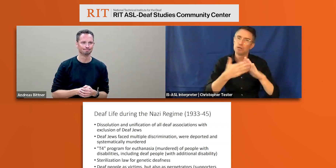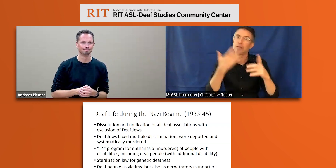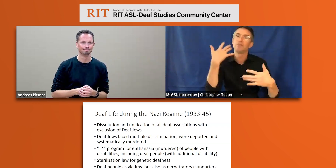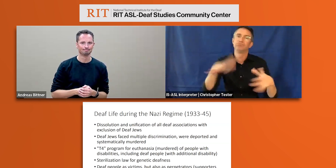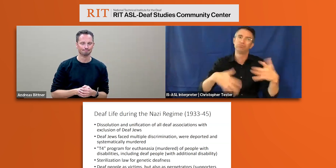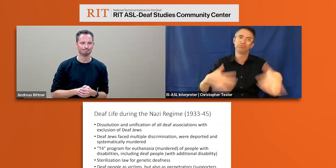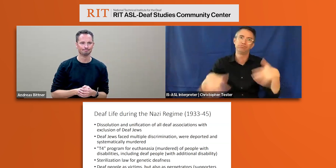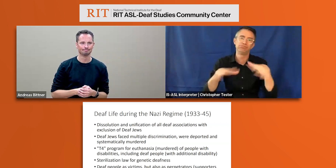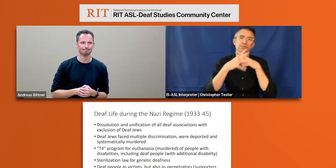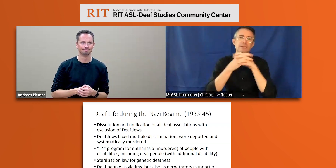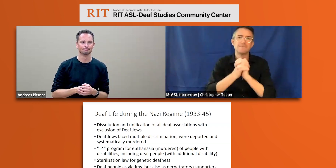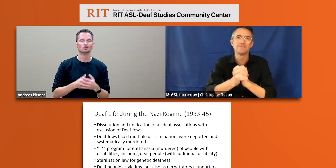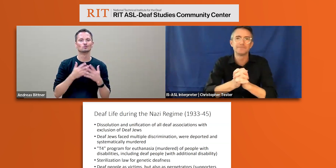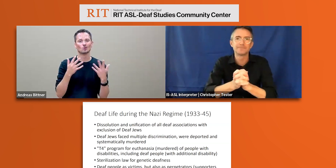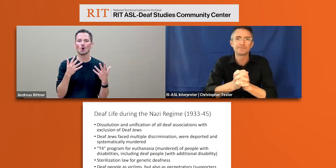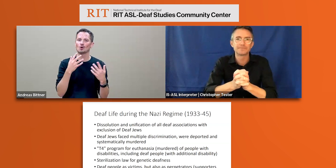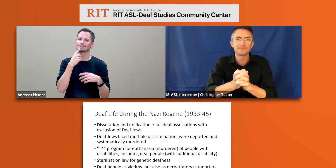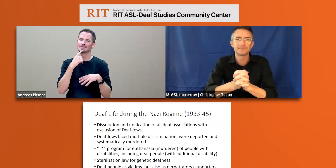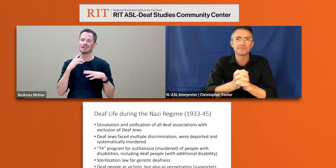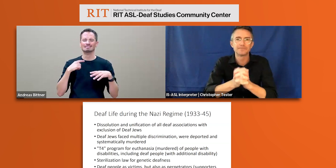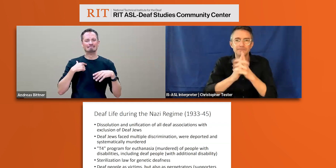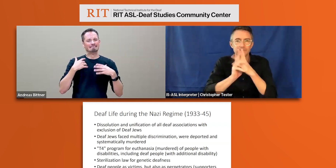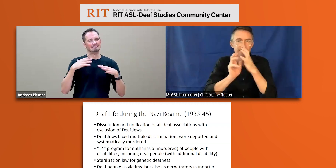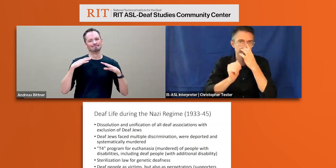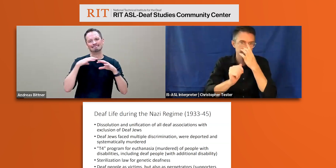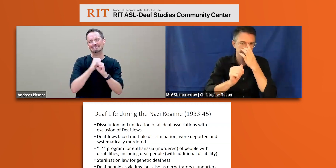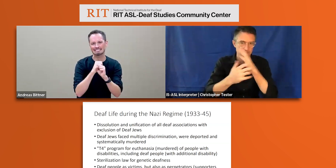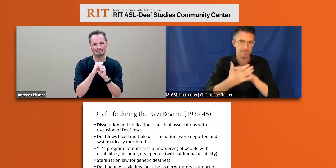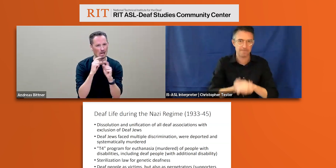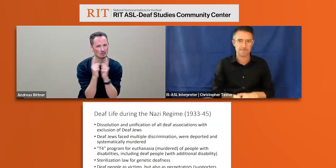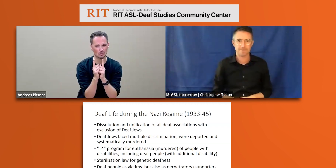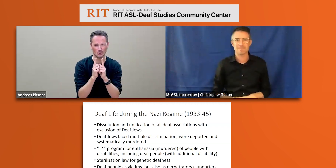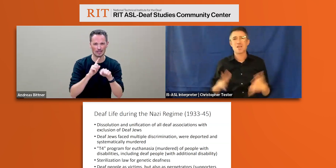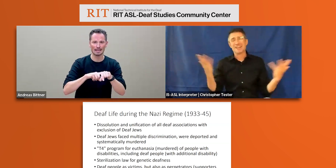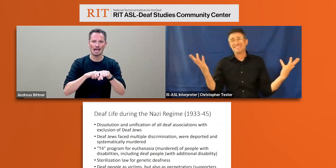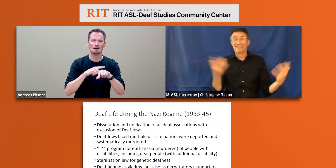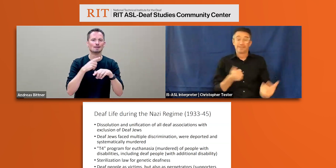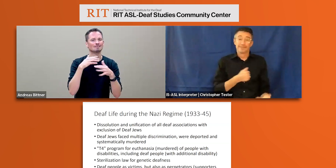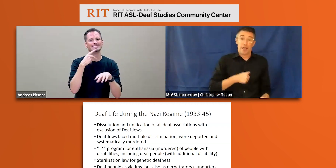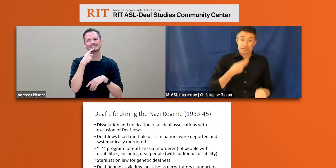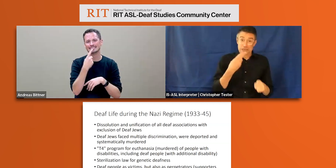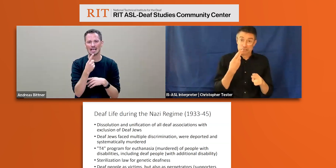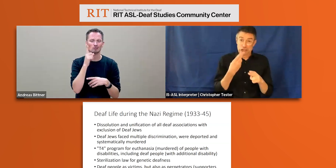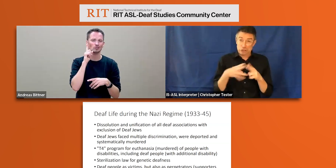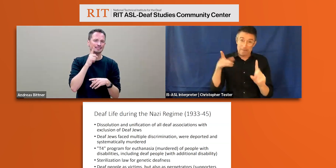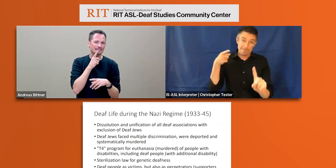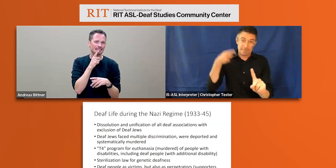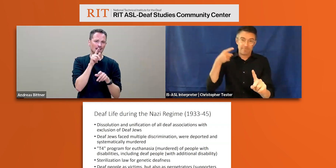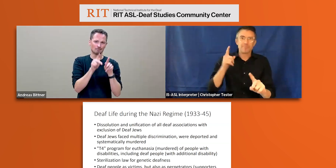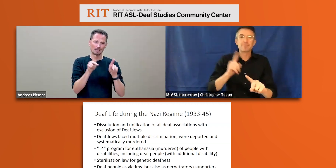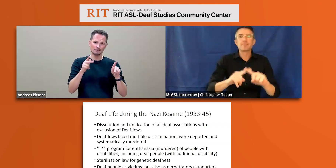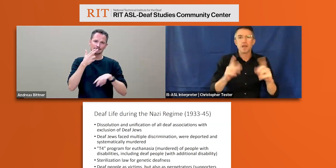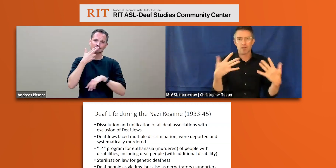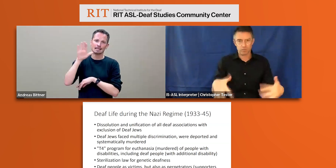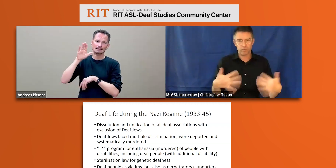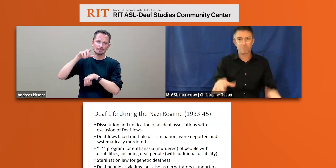And that really had a huge impact on our Deaf community. And even though they were sterilized... They did not know they were sterilized.